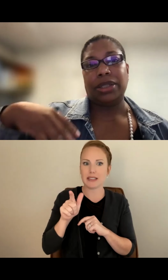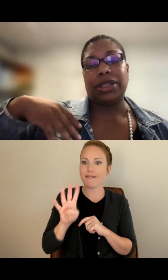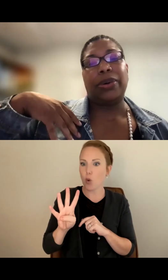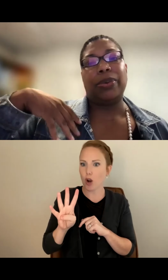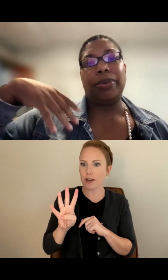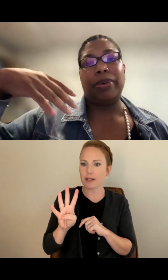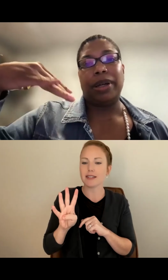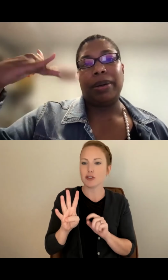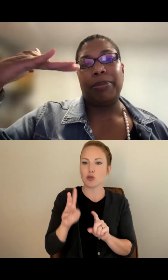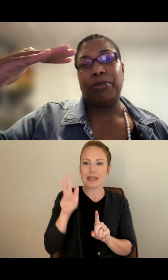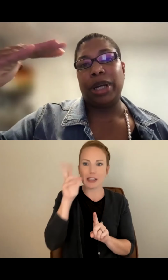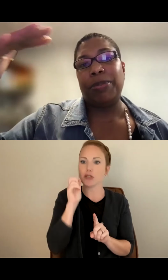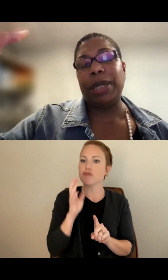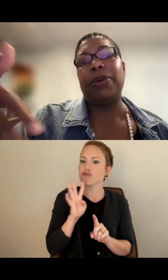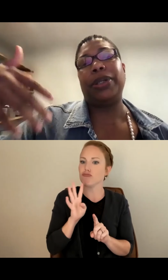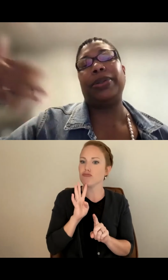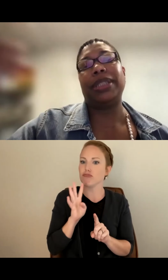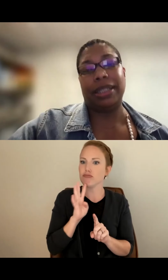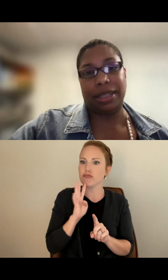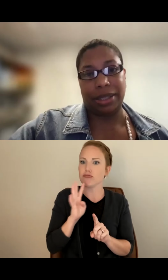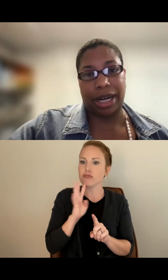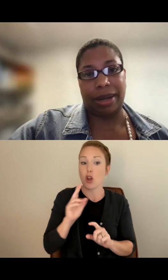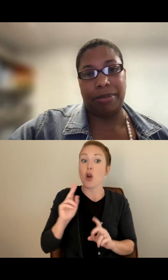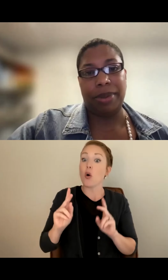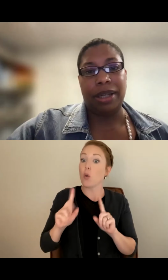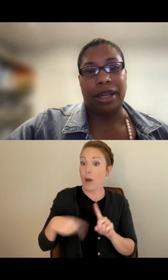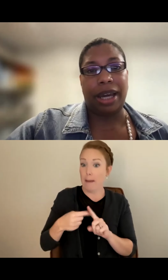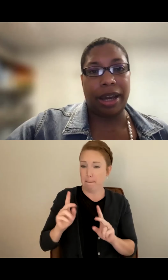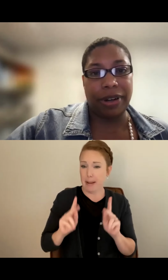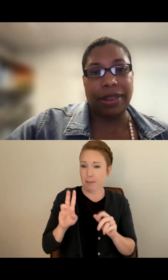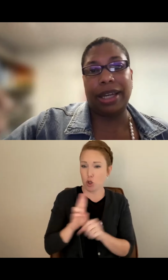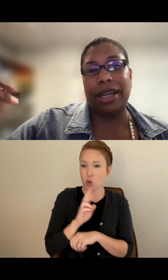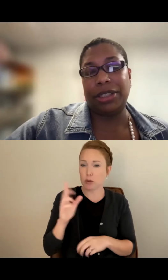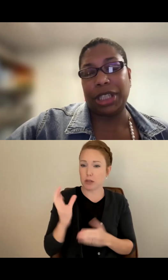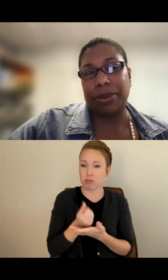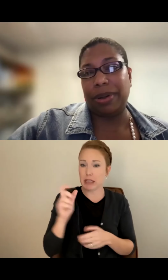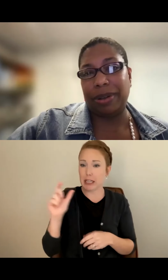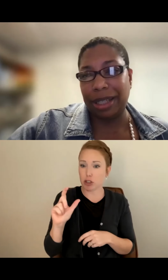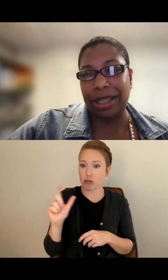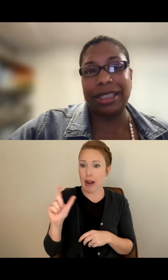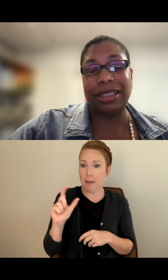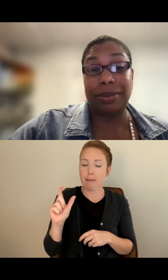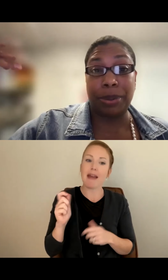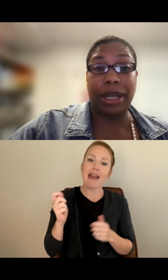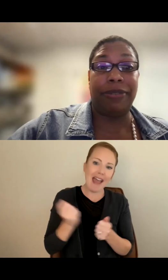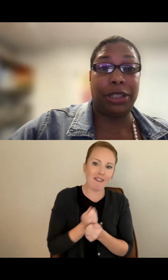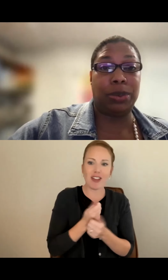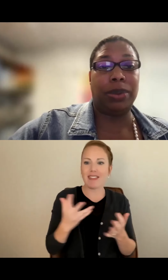So, when people use Instagram, everything in general is pretty visual.